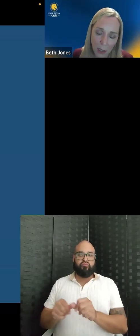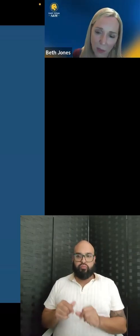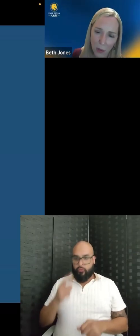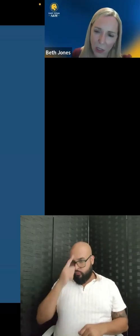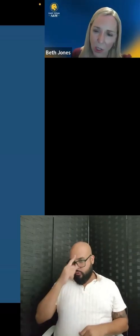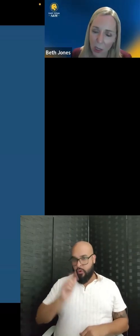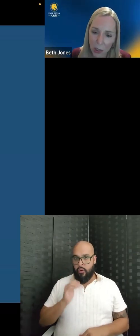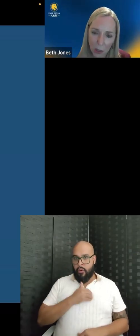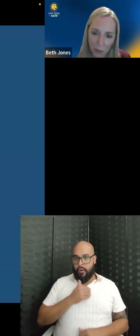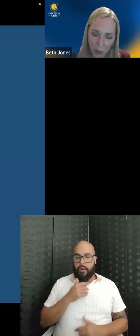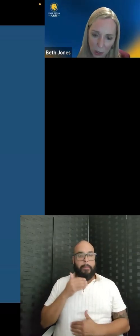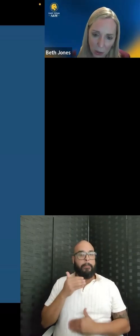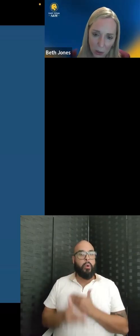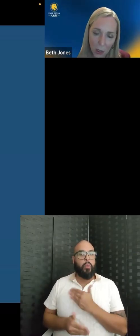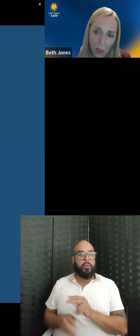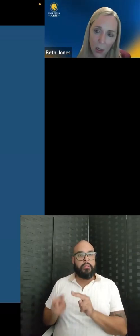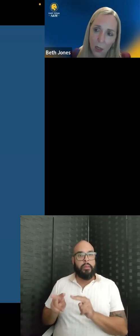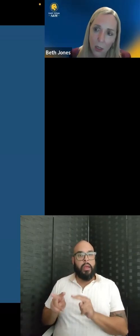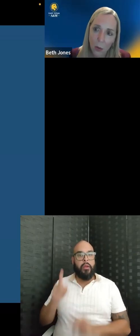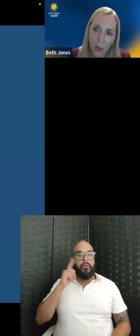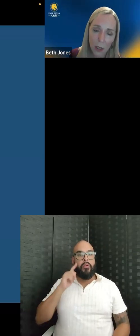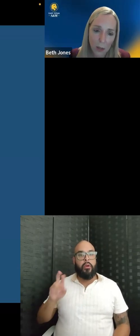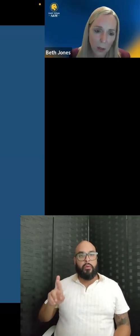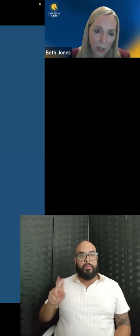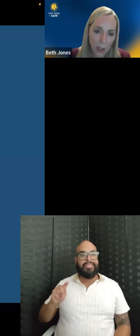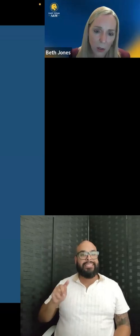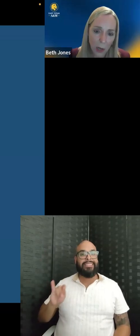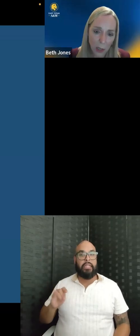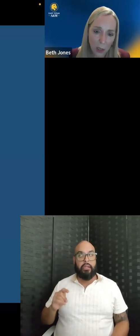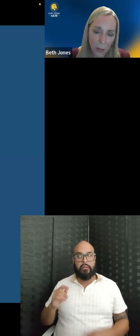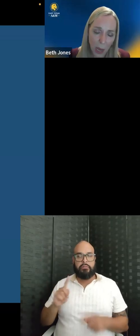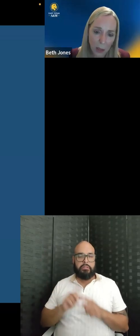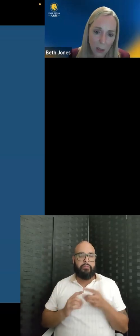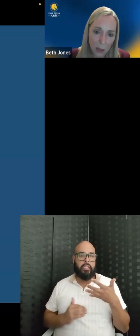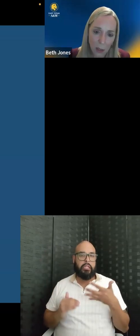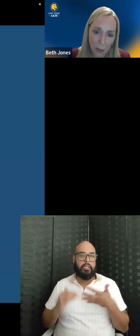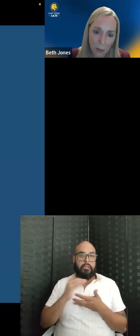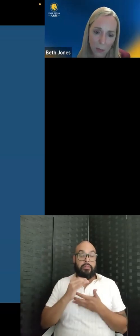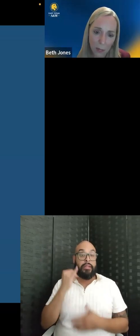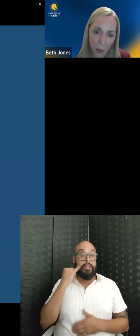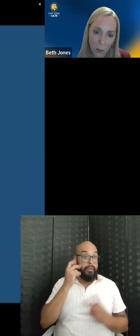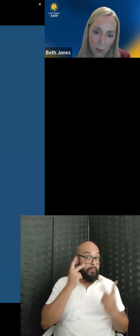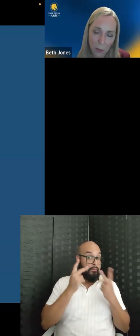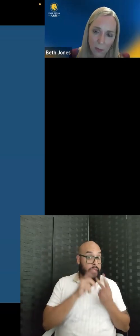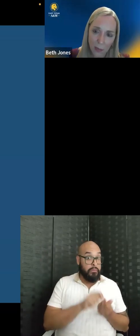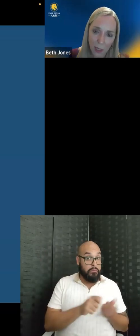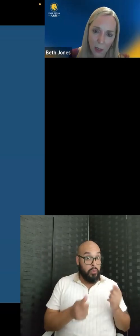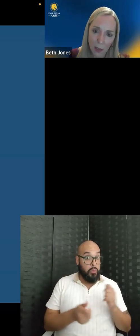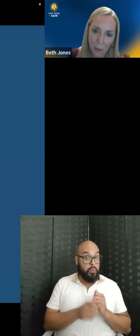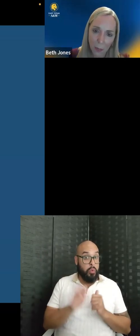Because if there's a change in the vision, you know, that could greatly impact, you know, the